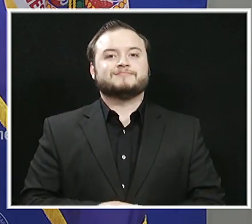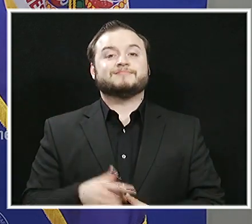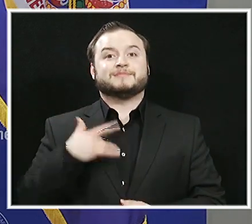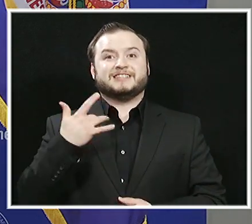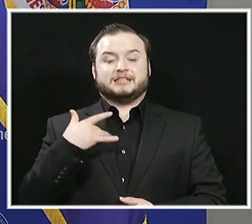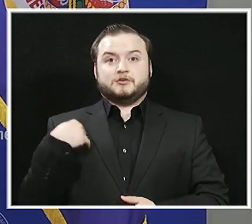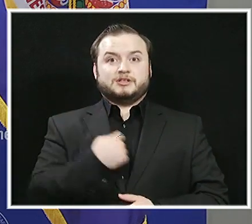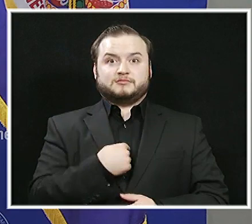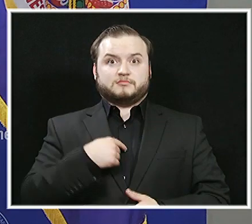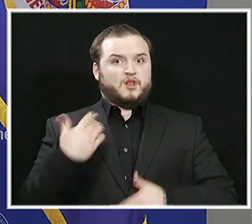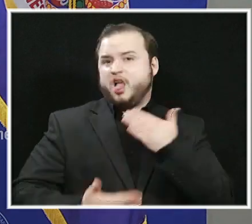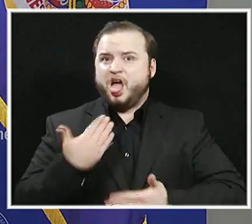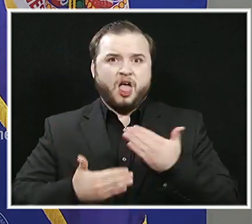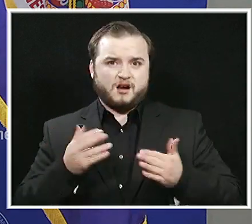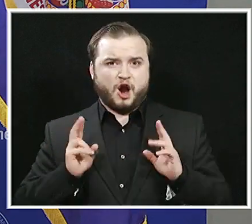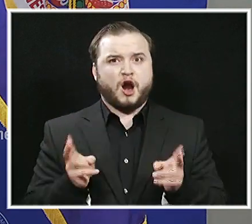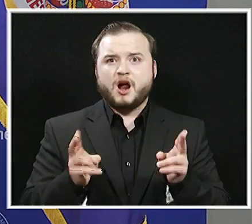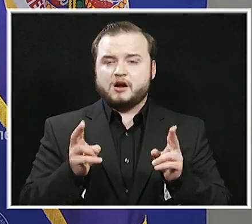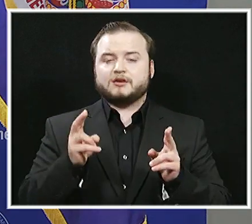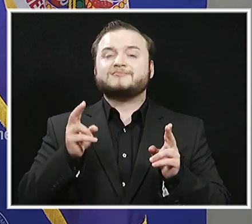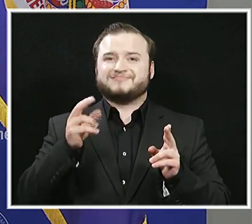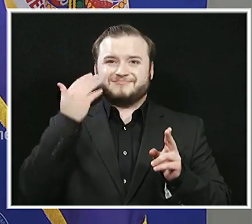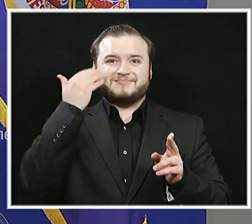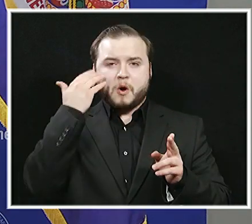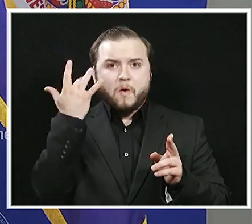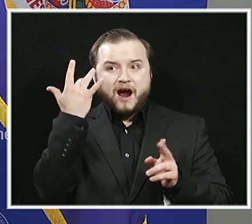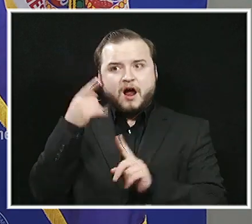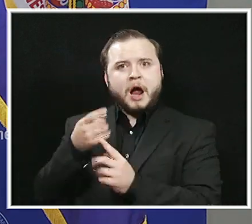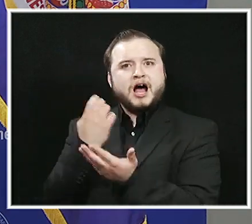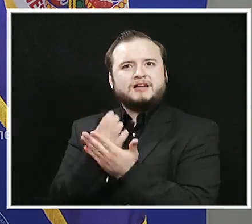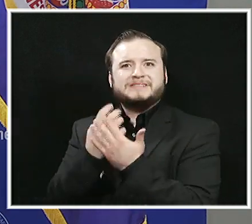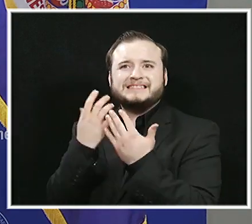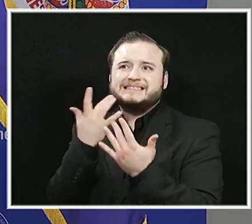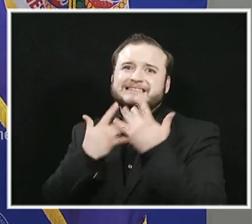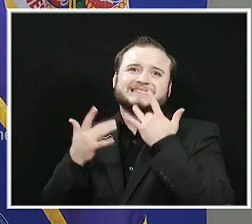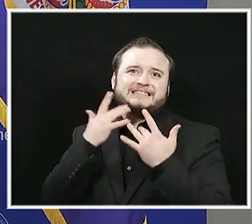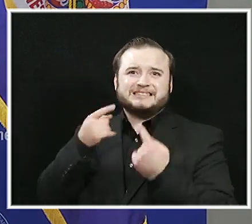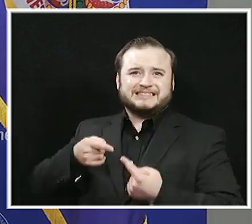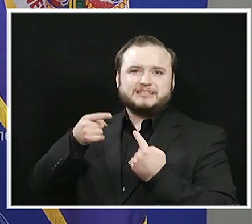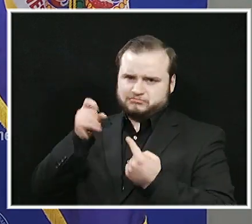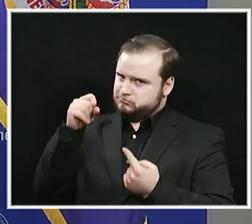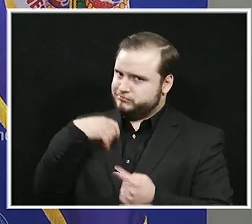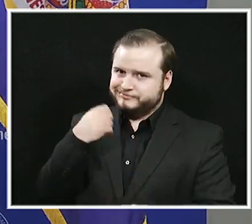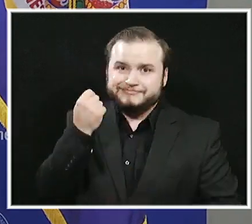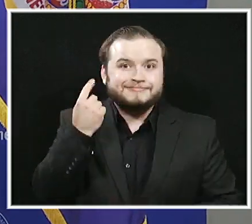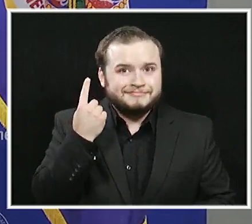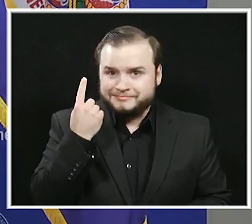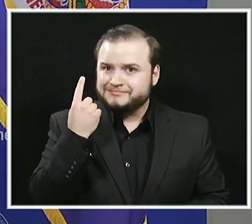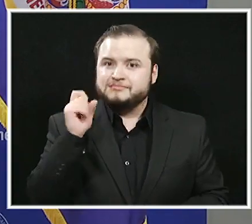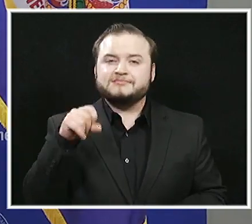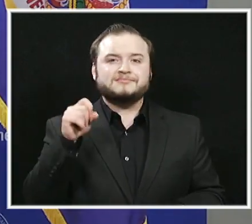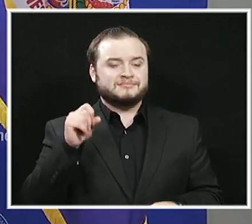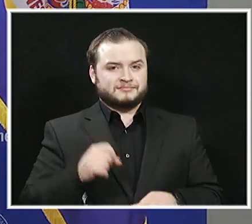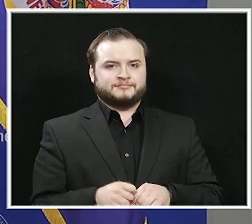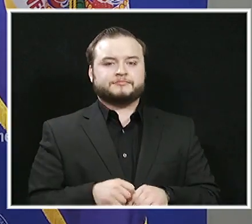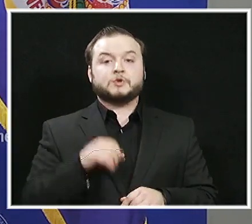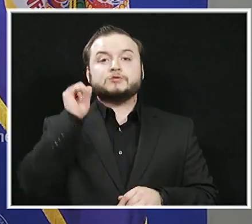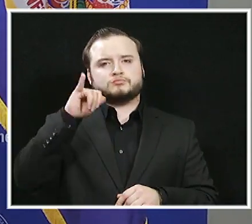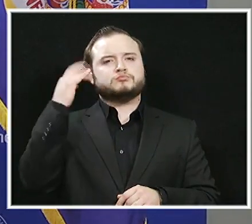businesses functions. I wanted to do that some of that today, call out that sense of urgency and desperation